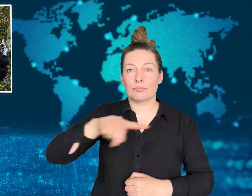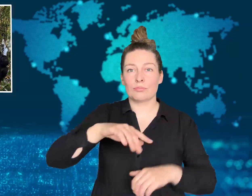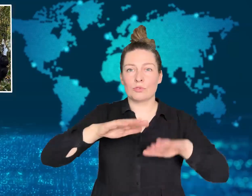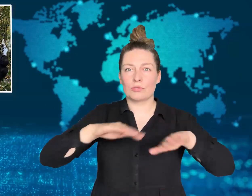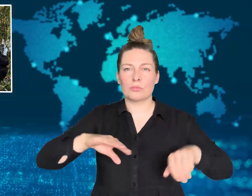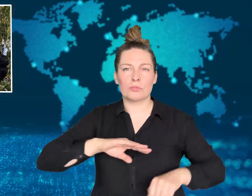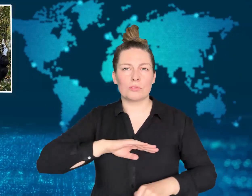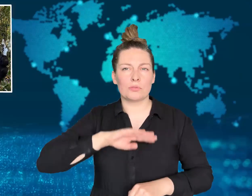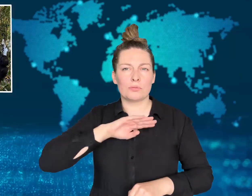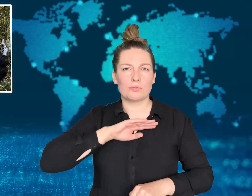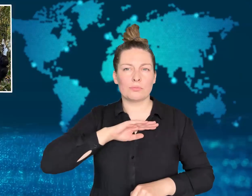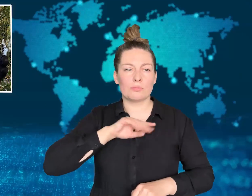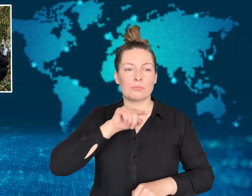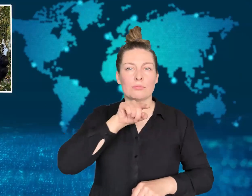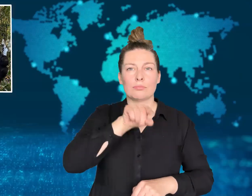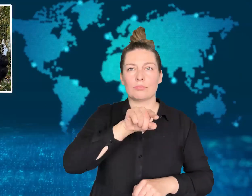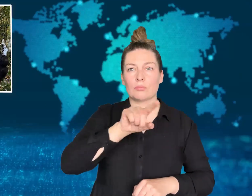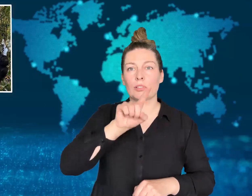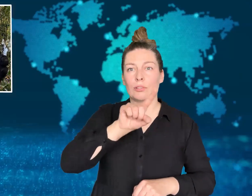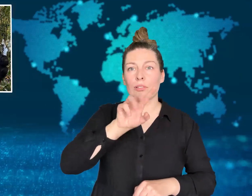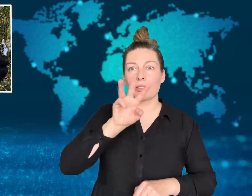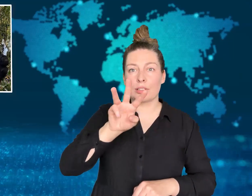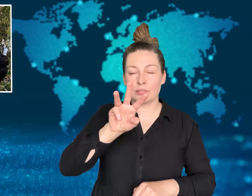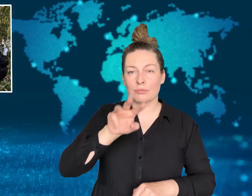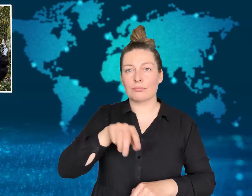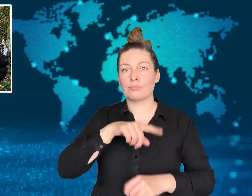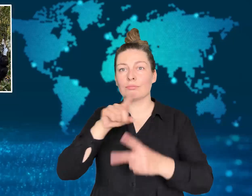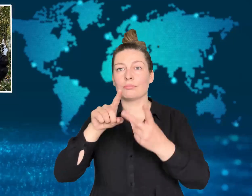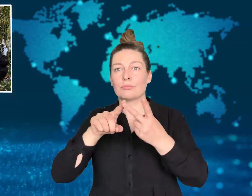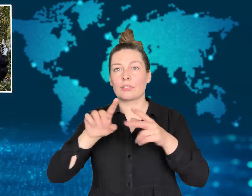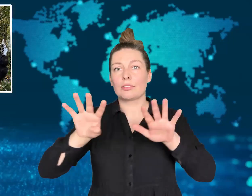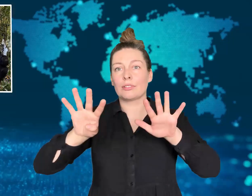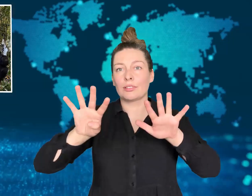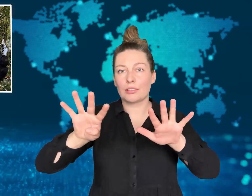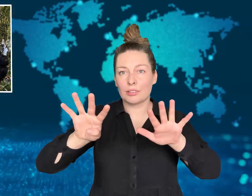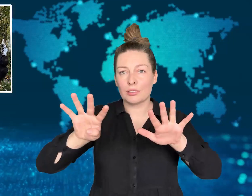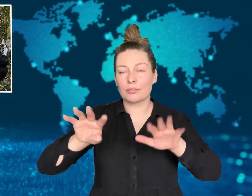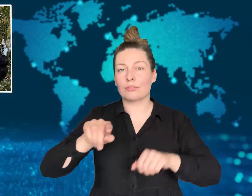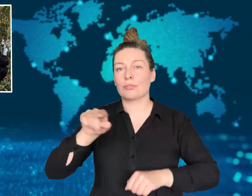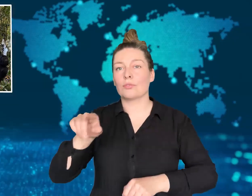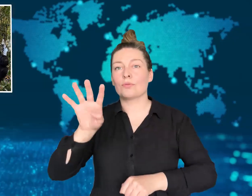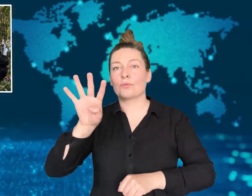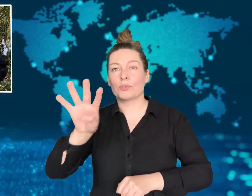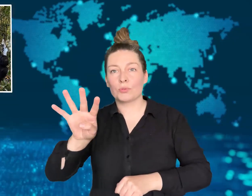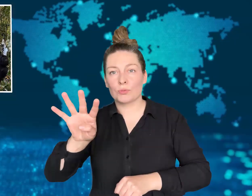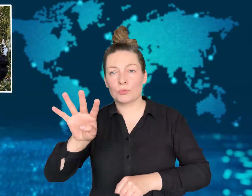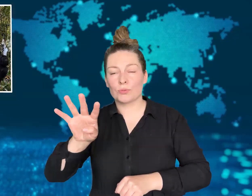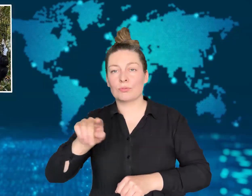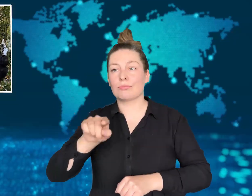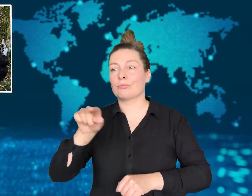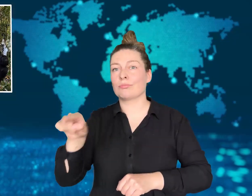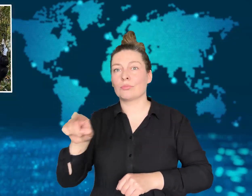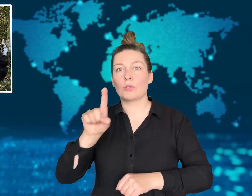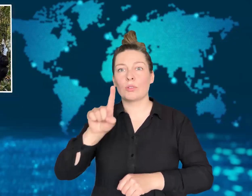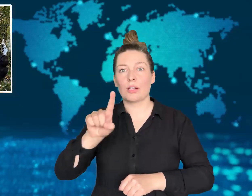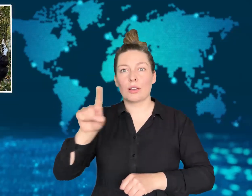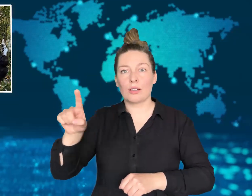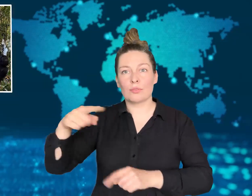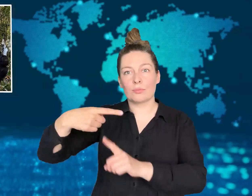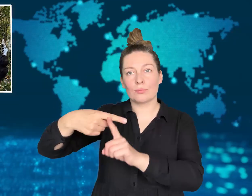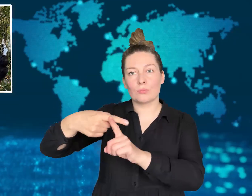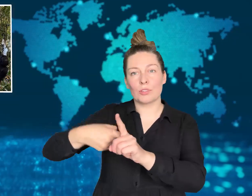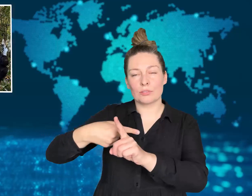They were traveling with their mother when the plane crashed.